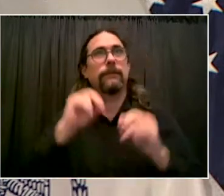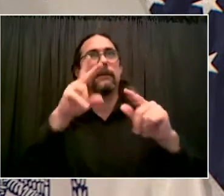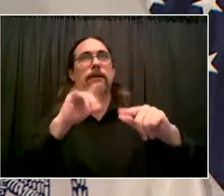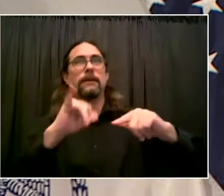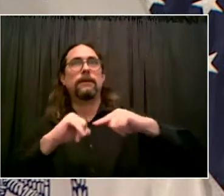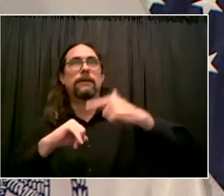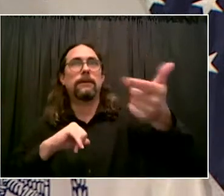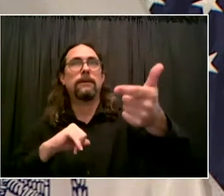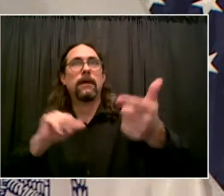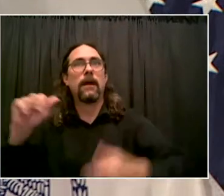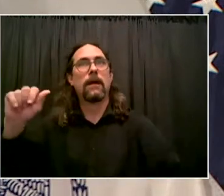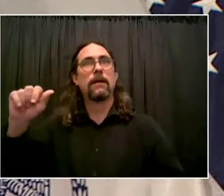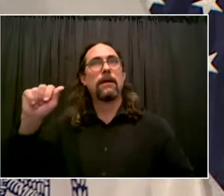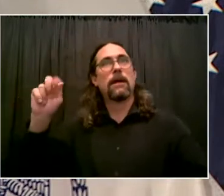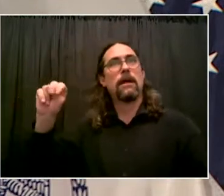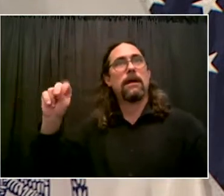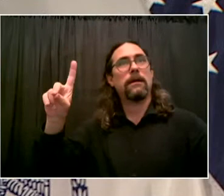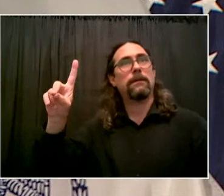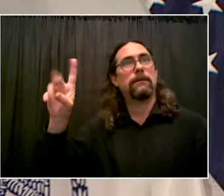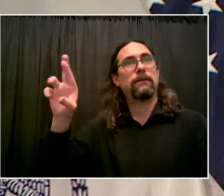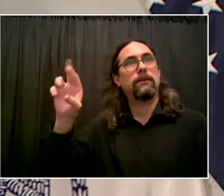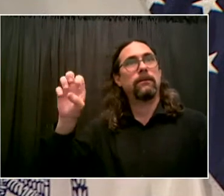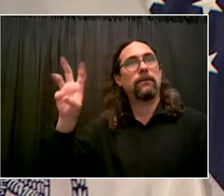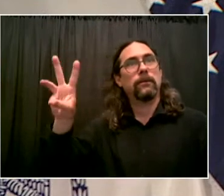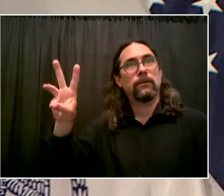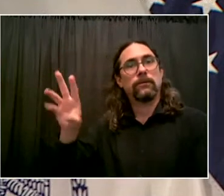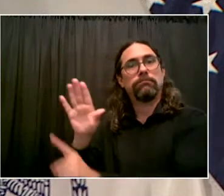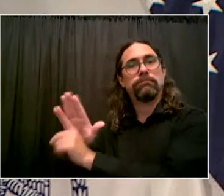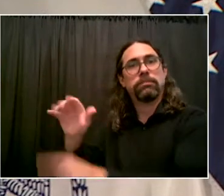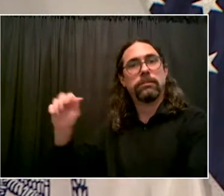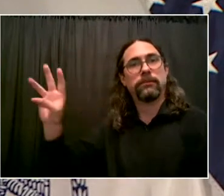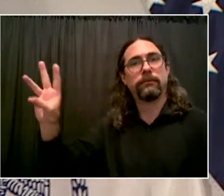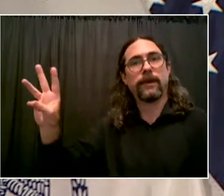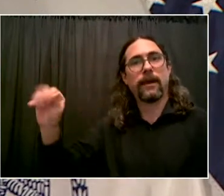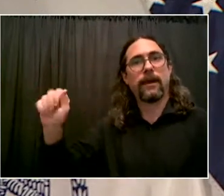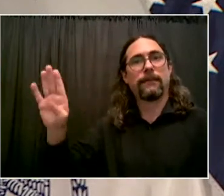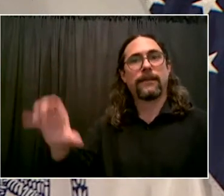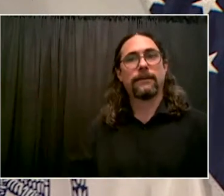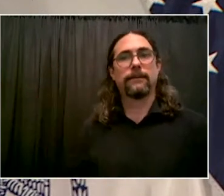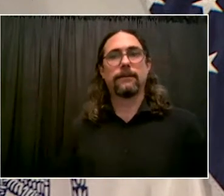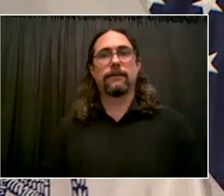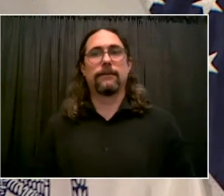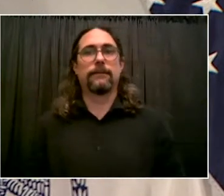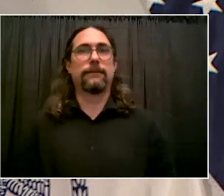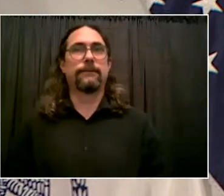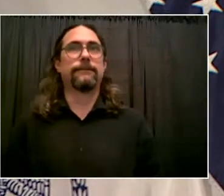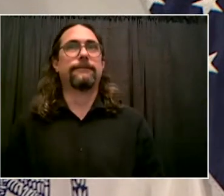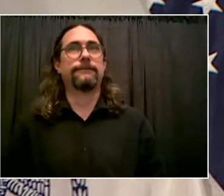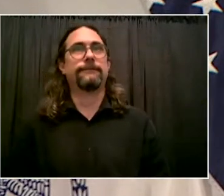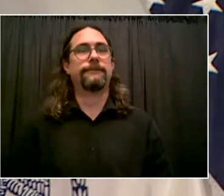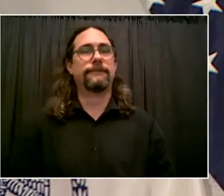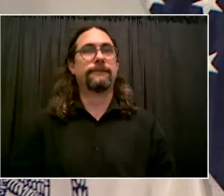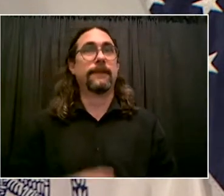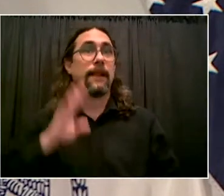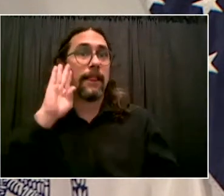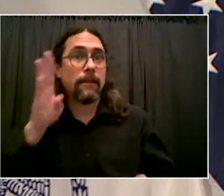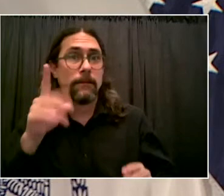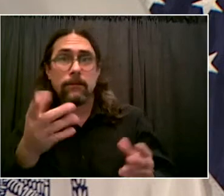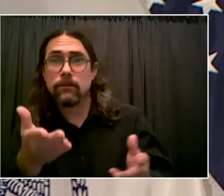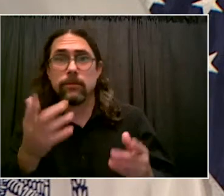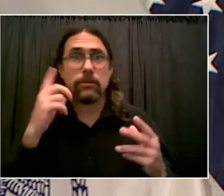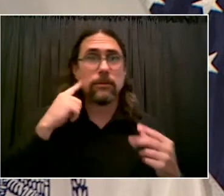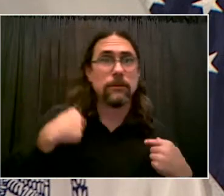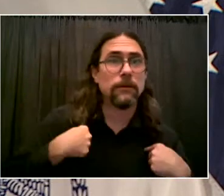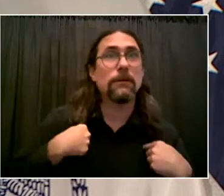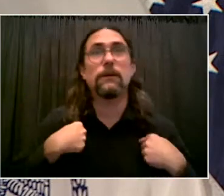ANDREW SIFF FROM